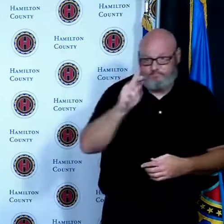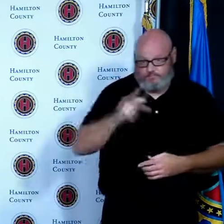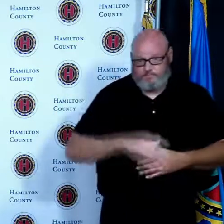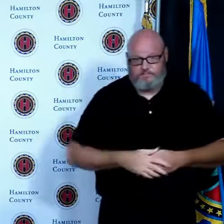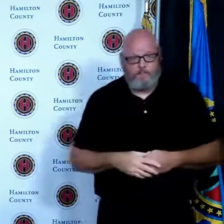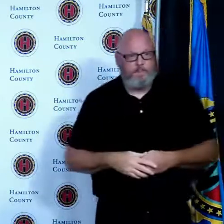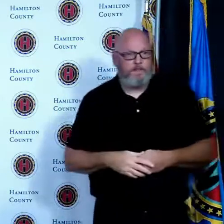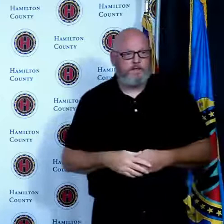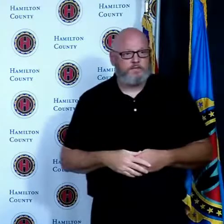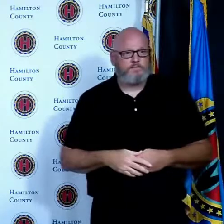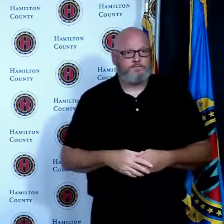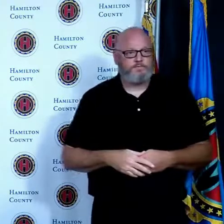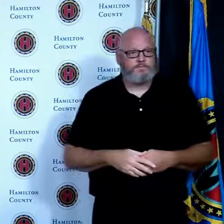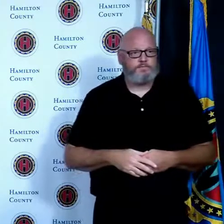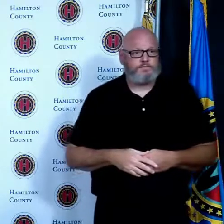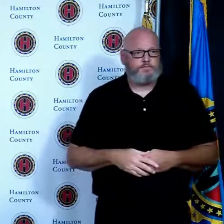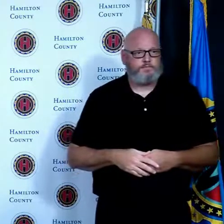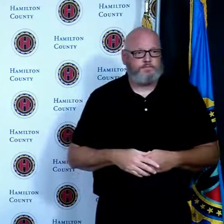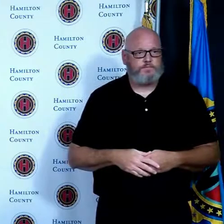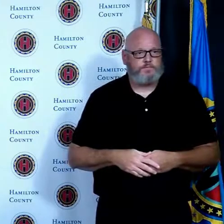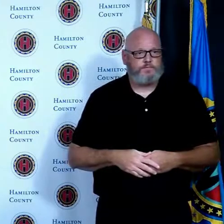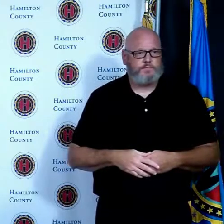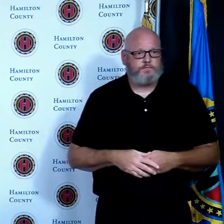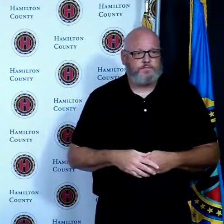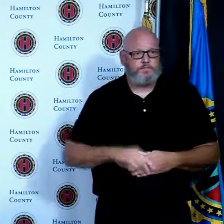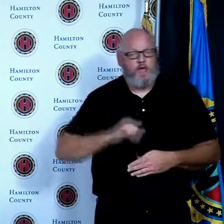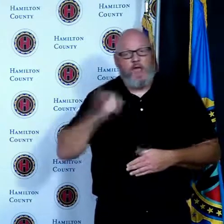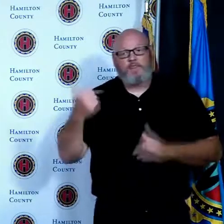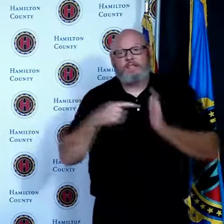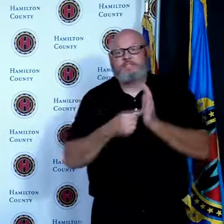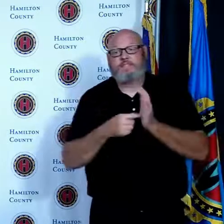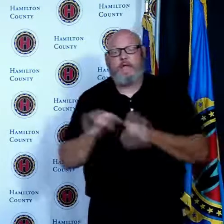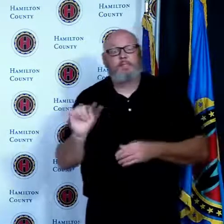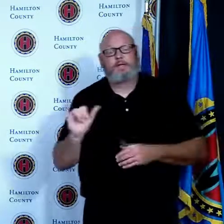frontline employers are really what were